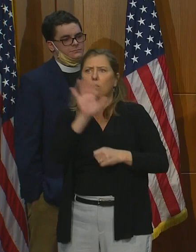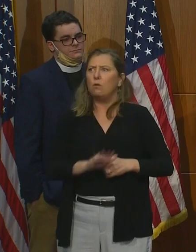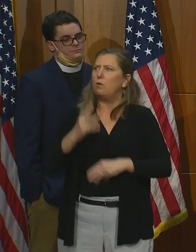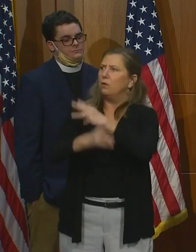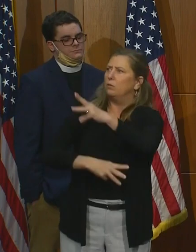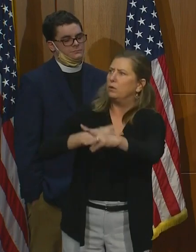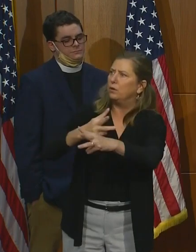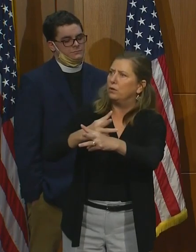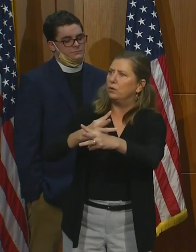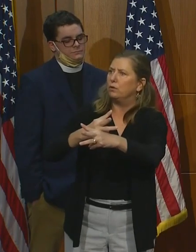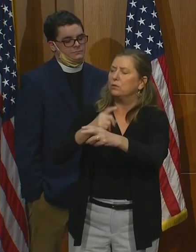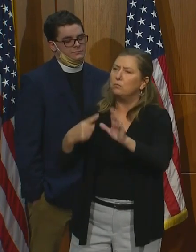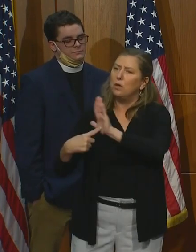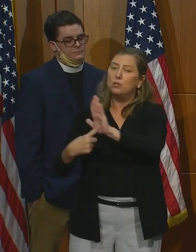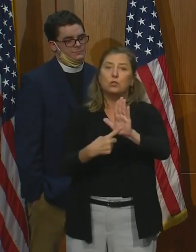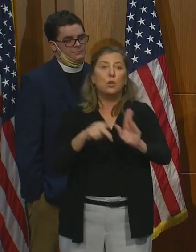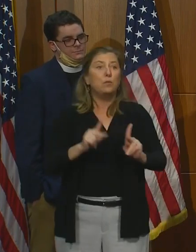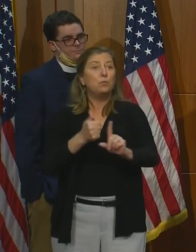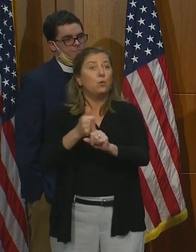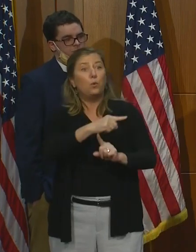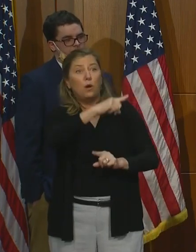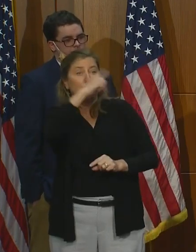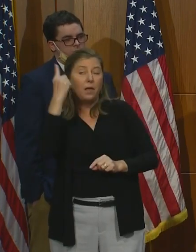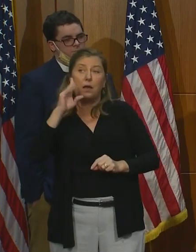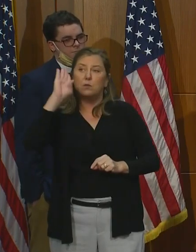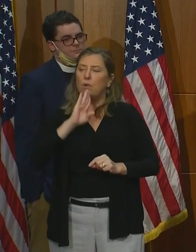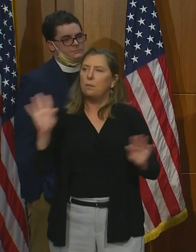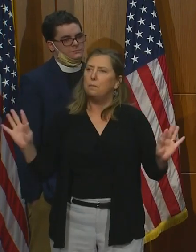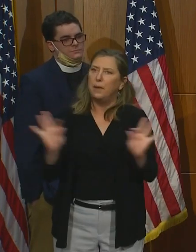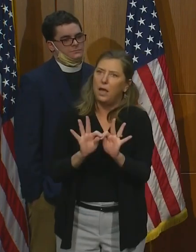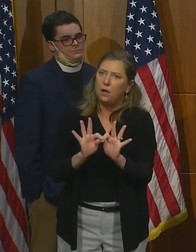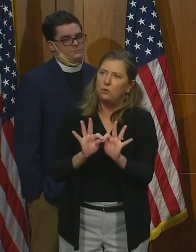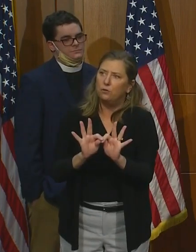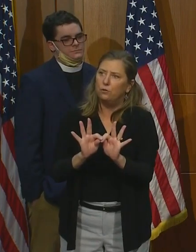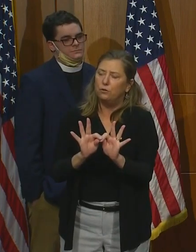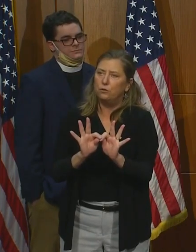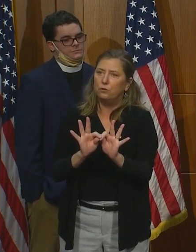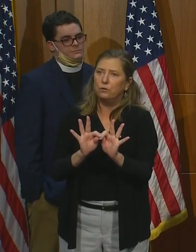COUNTRY IN THIS WORLD. WE NEED